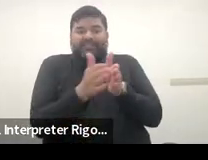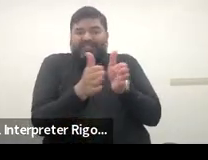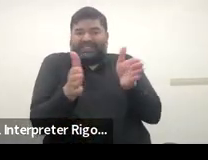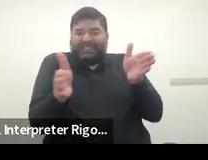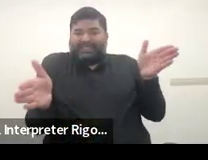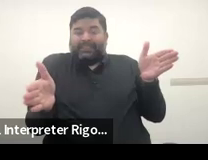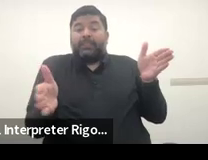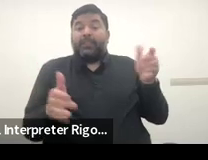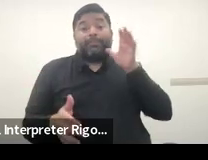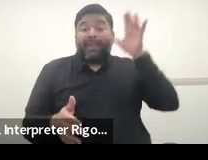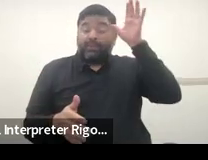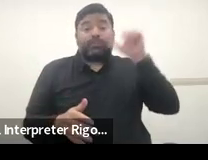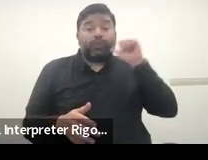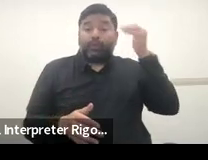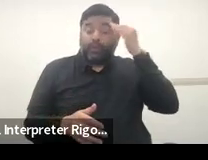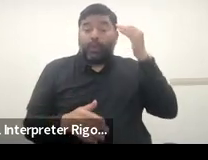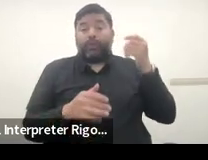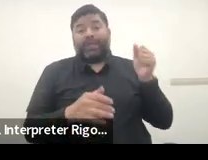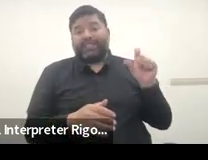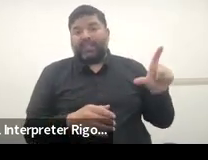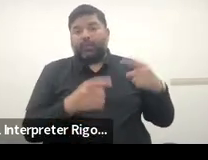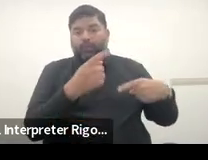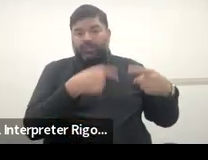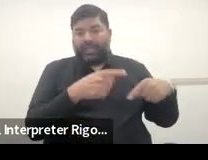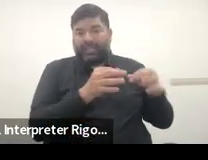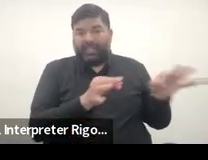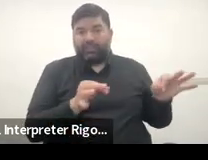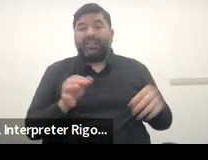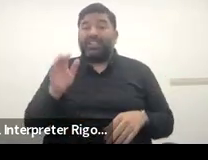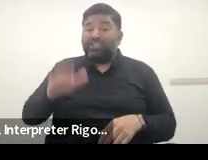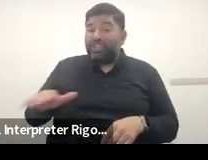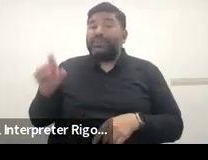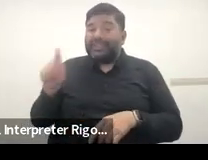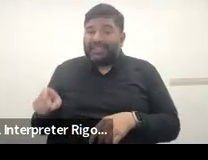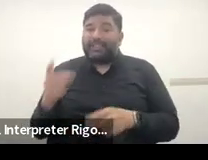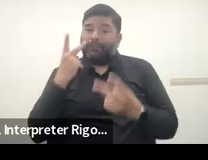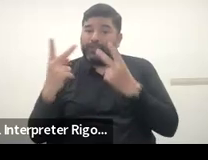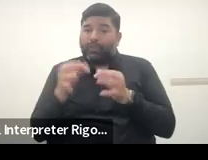that deaf children deserve. Yeah, so— AUDIENCE MEMBER: I have a question which is about the relationship